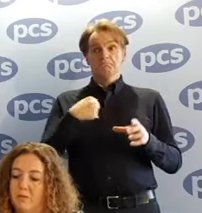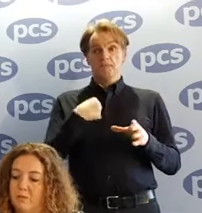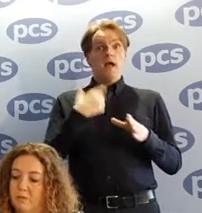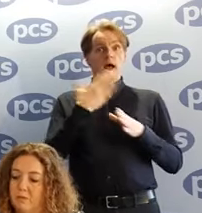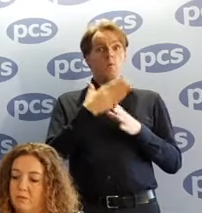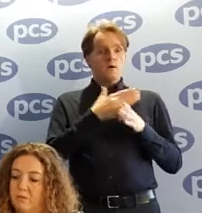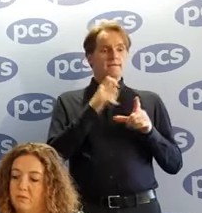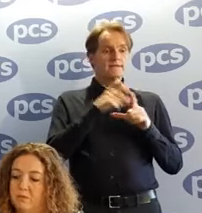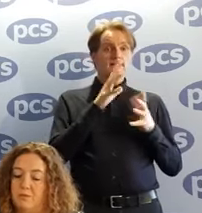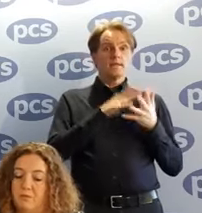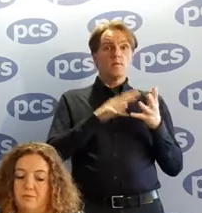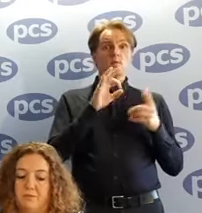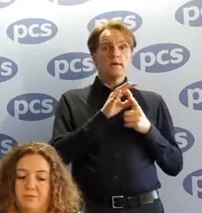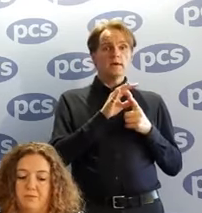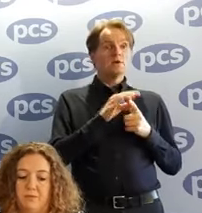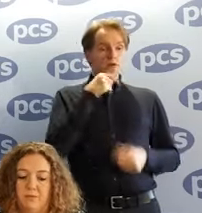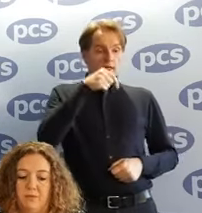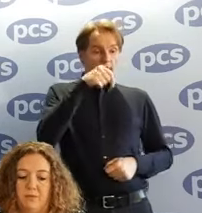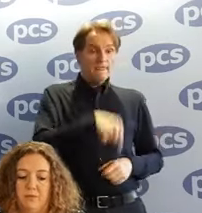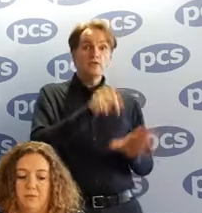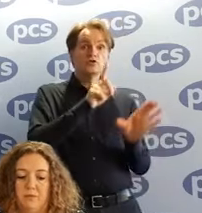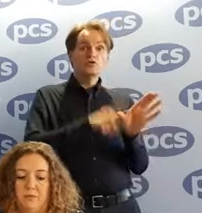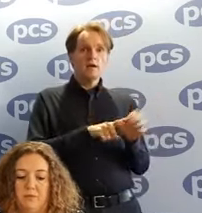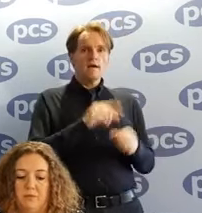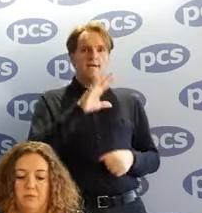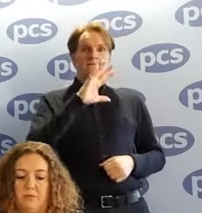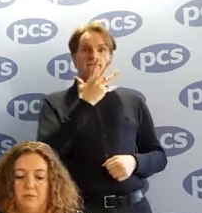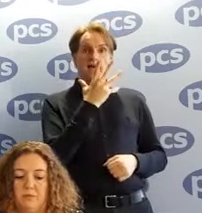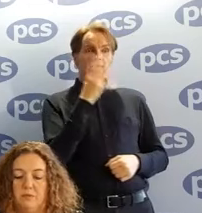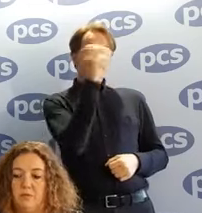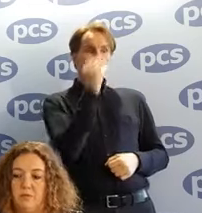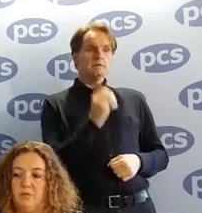getting a 5% pay rise this year under the employee deal why should I vote for